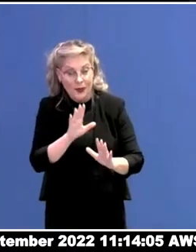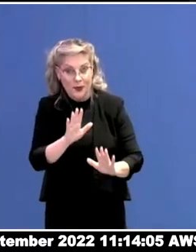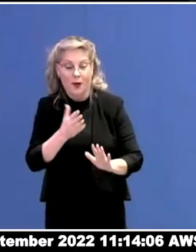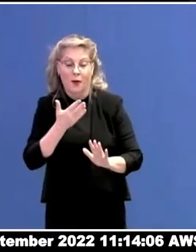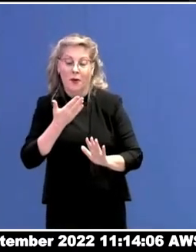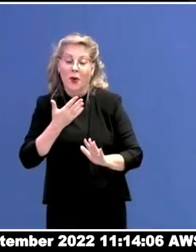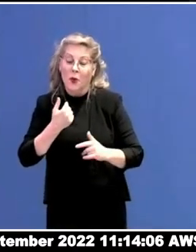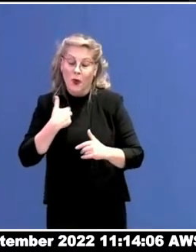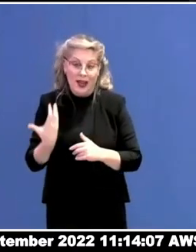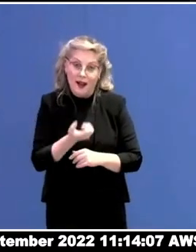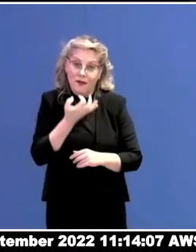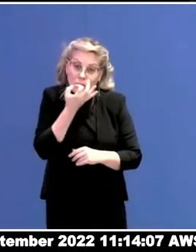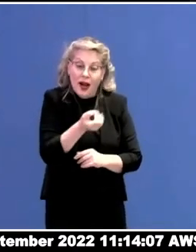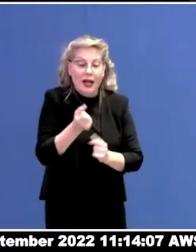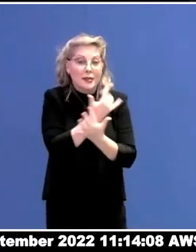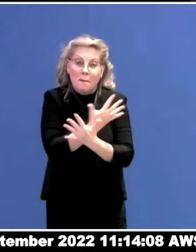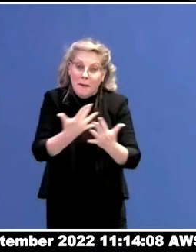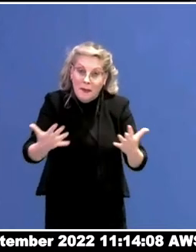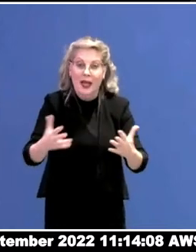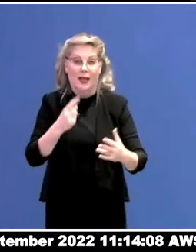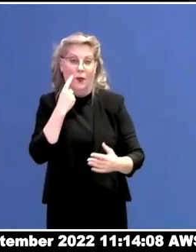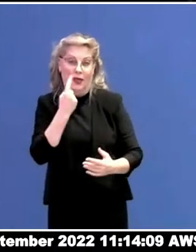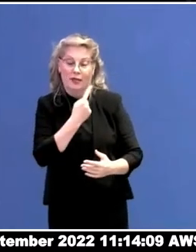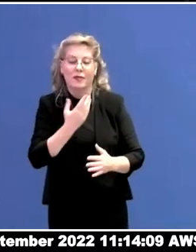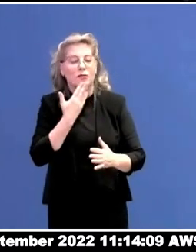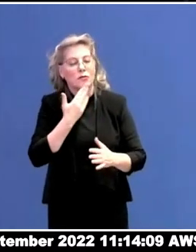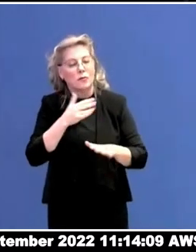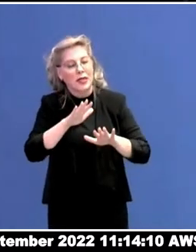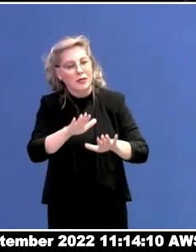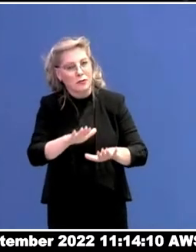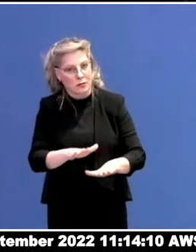It's a general experience we have had, and I know it's sometimes a little difficult.